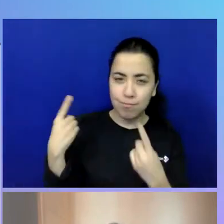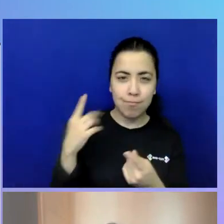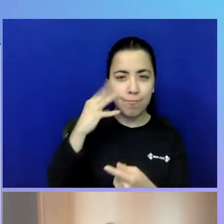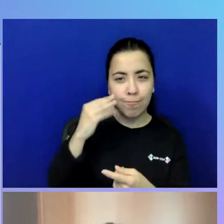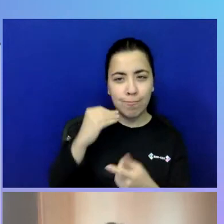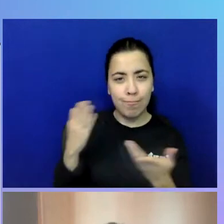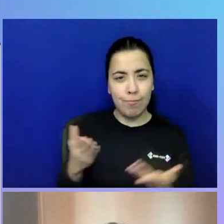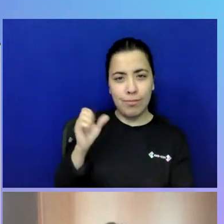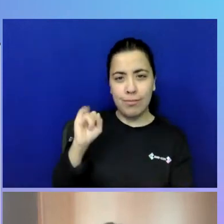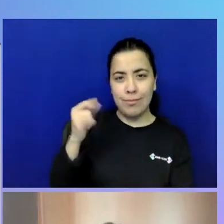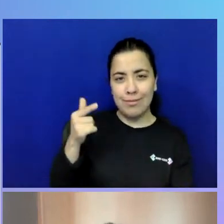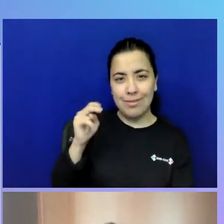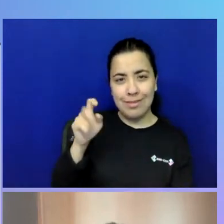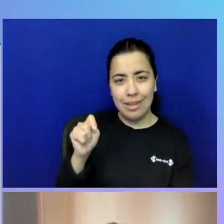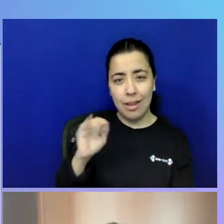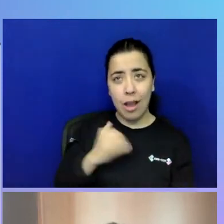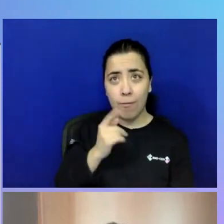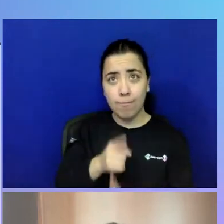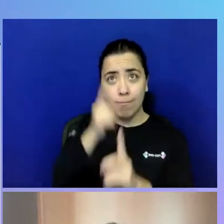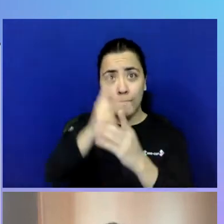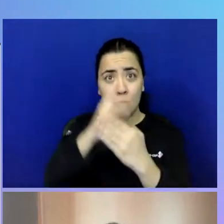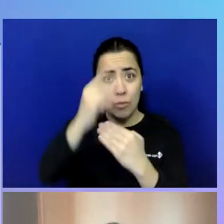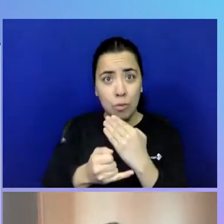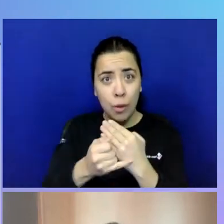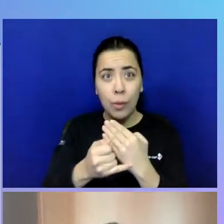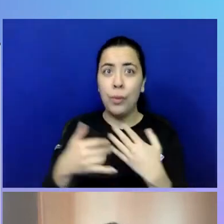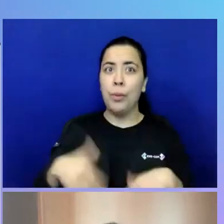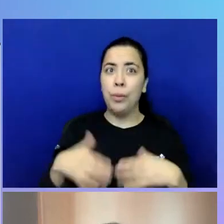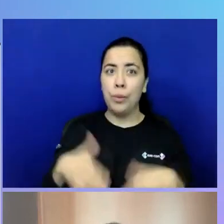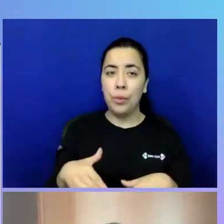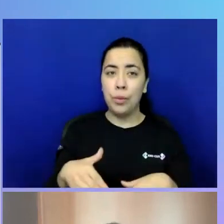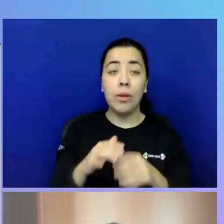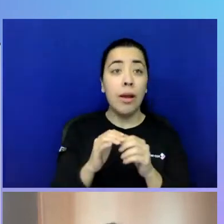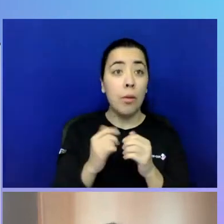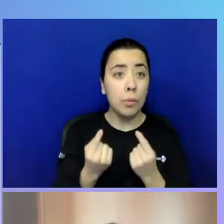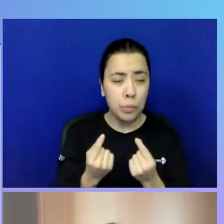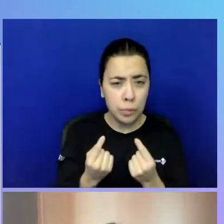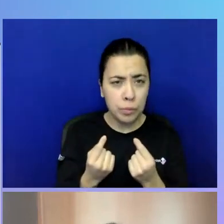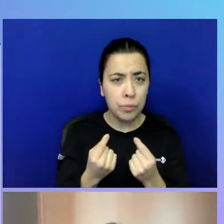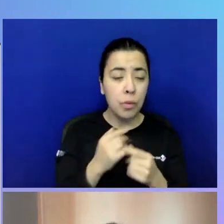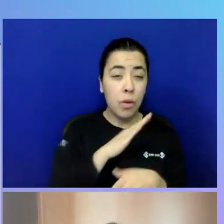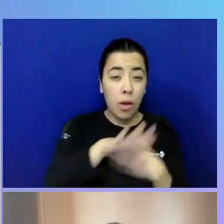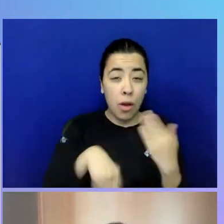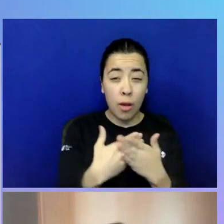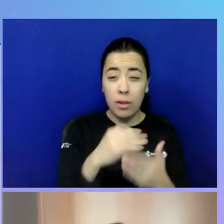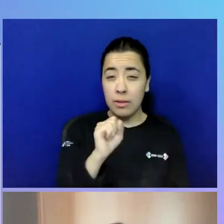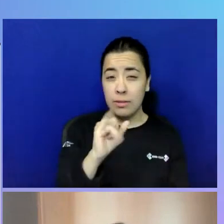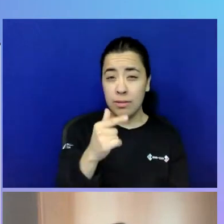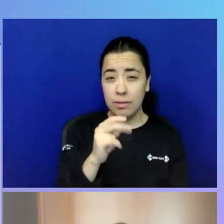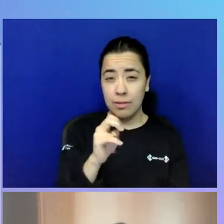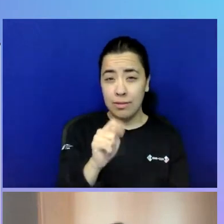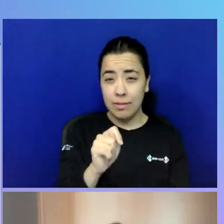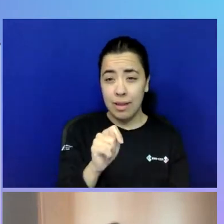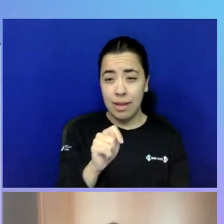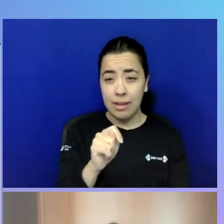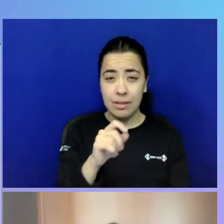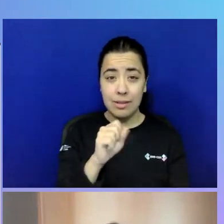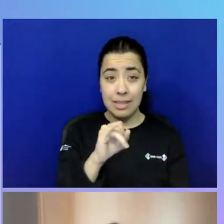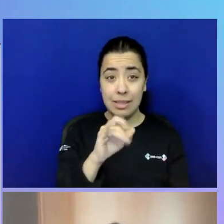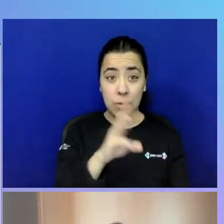on a significant project. Um, and that was migrating all of Signet sites from our legacy systems over to angular and with